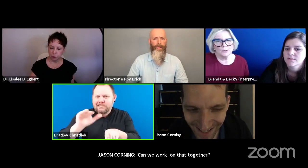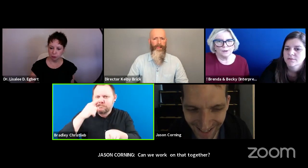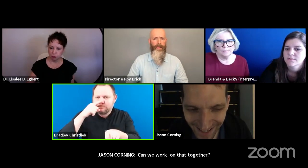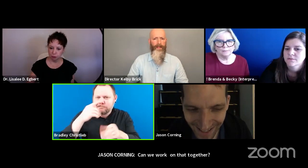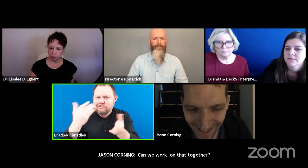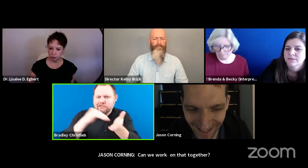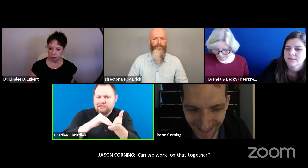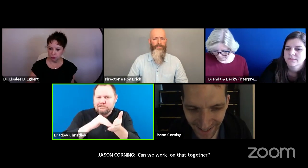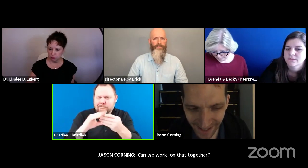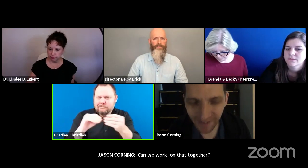I'm sorry.